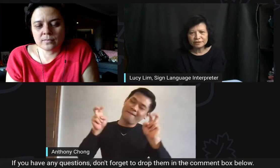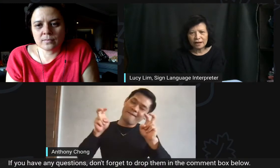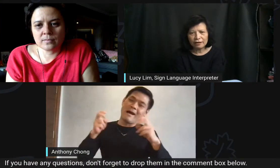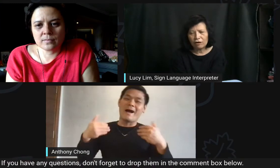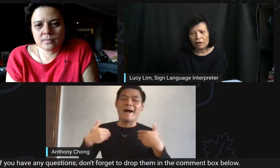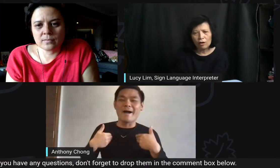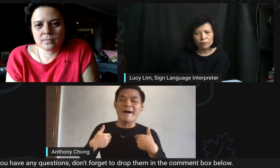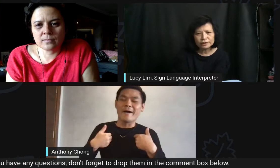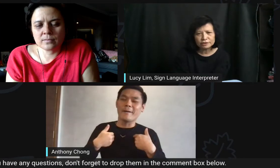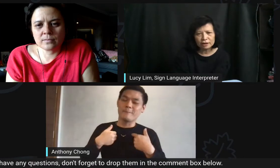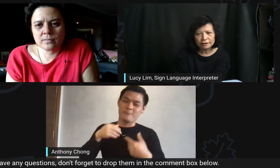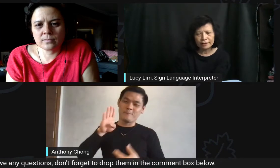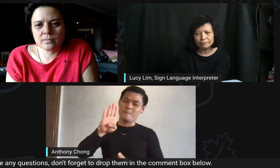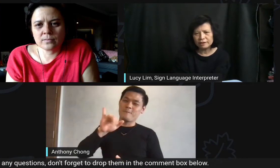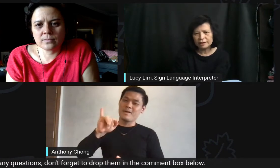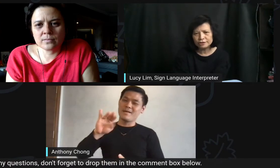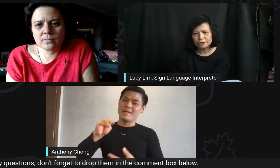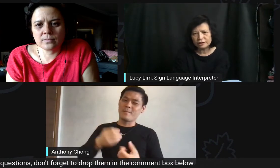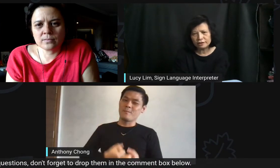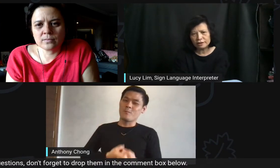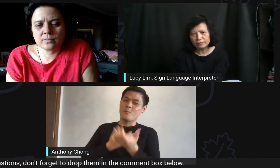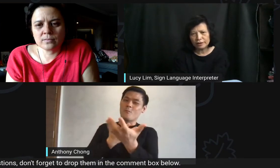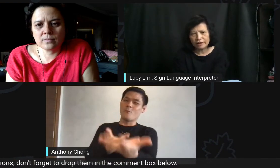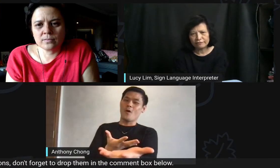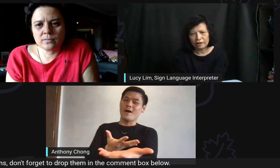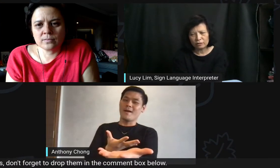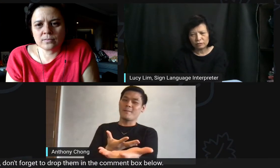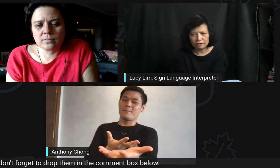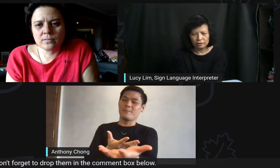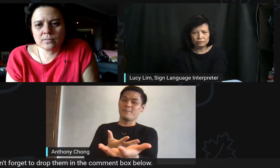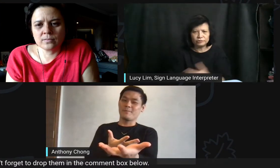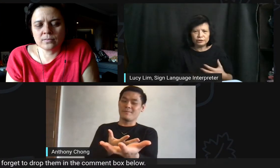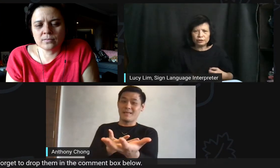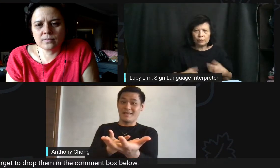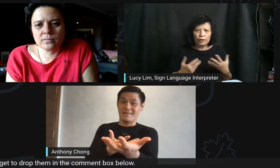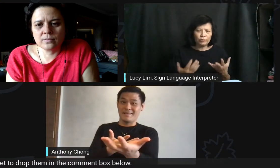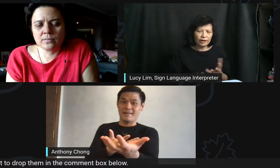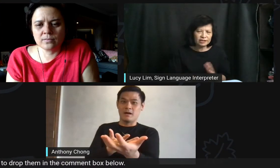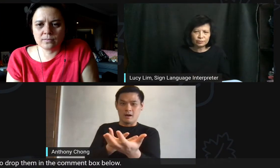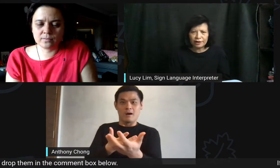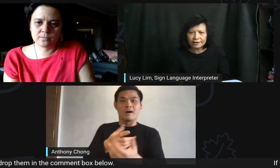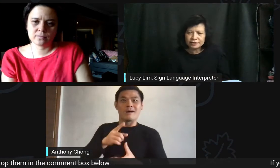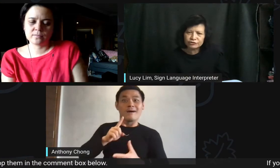I always thought that Malaysia we have our, you know, the way we express